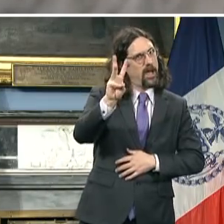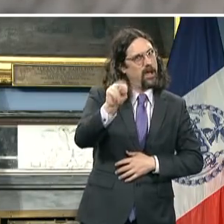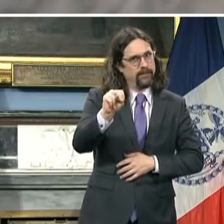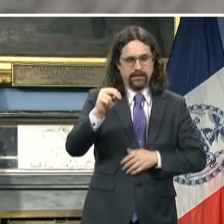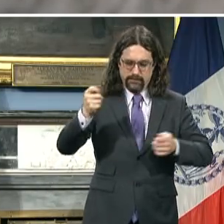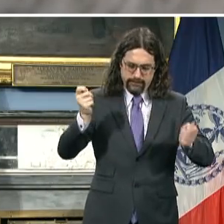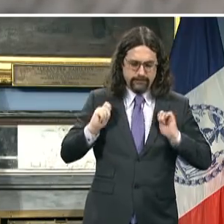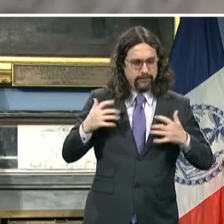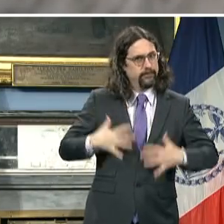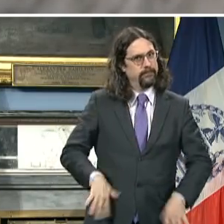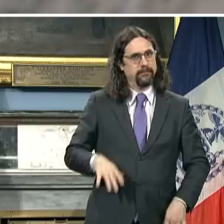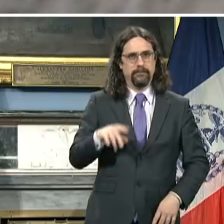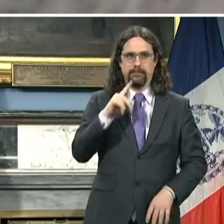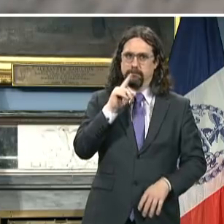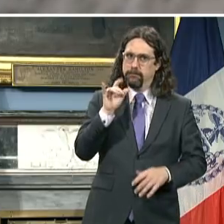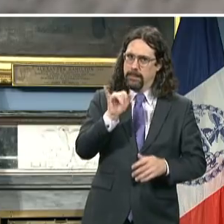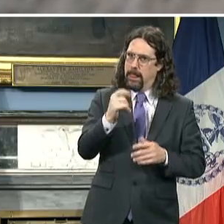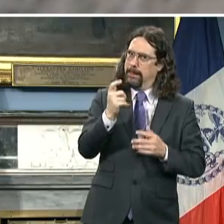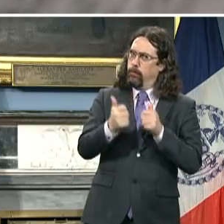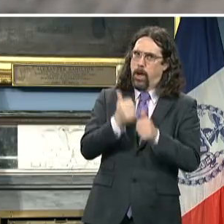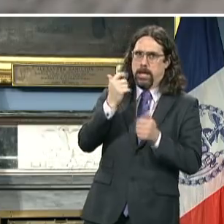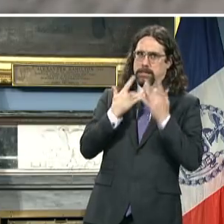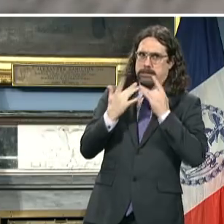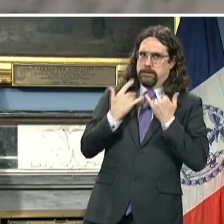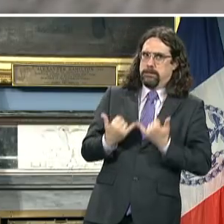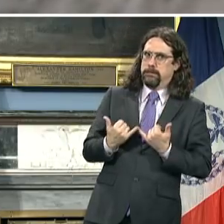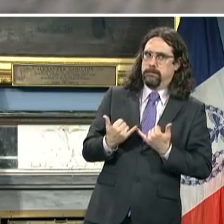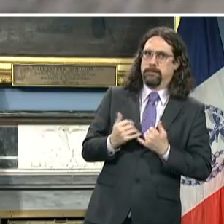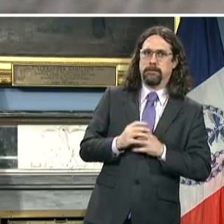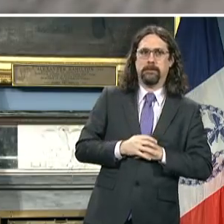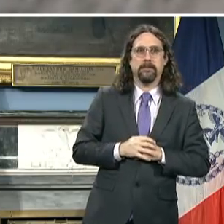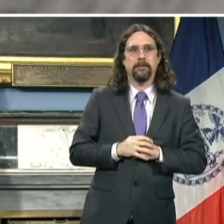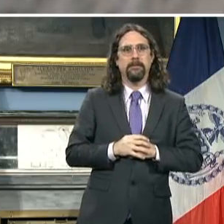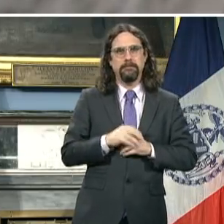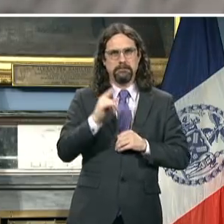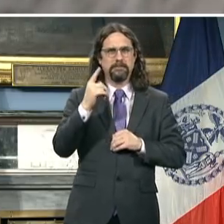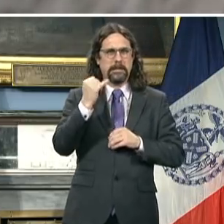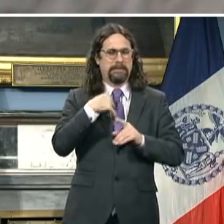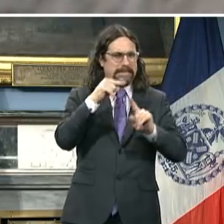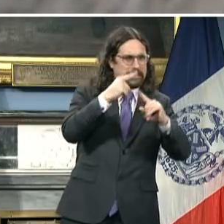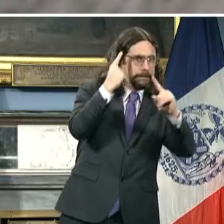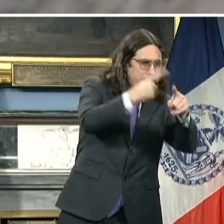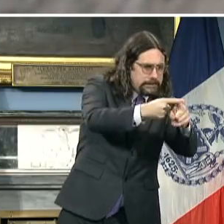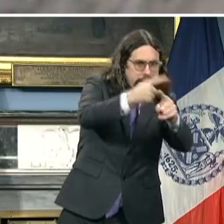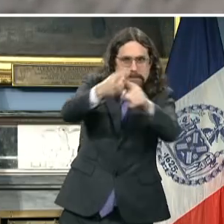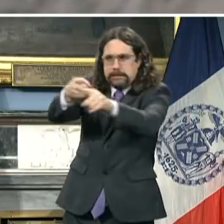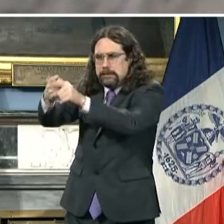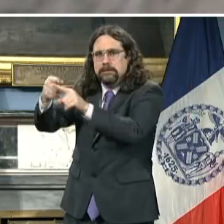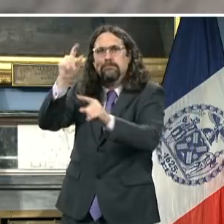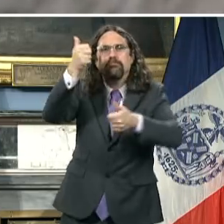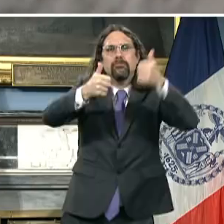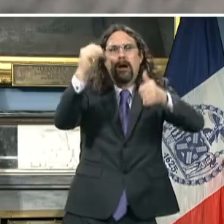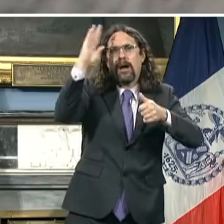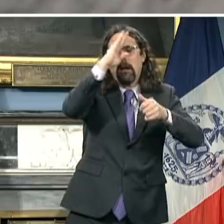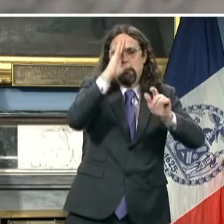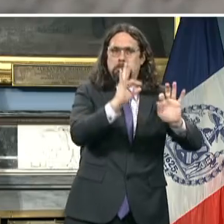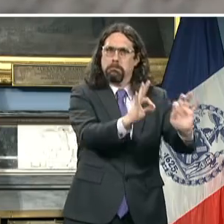AND AGAI N,WE WI LLLEA NVEO STONE UNTURNED. WE'LL BE AS CREATIVE AS WE NEED TO BE TO CREATE NEW